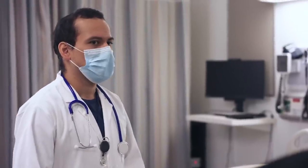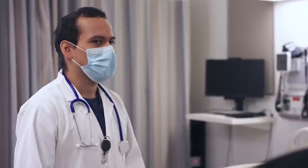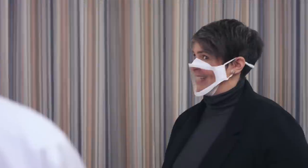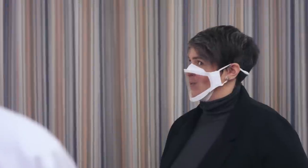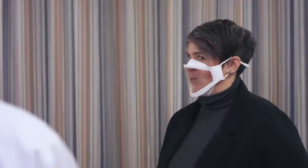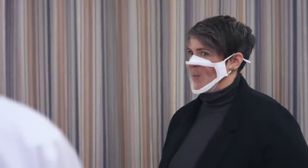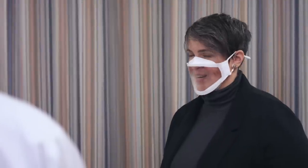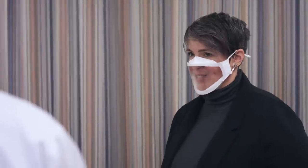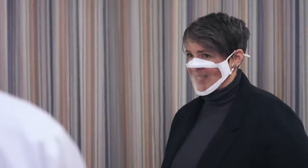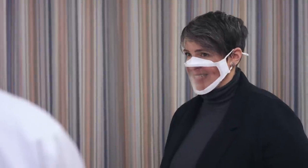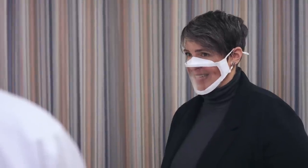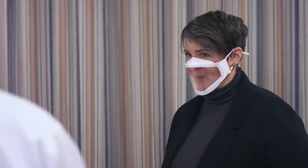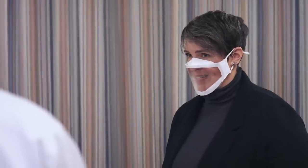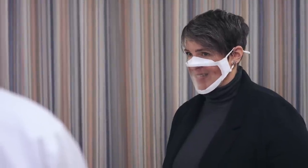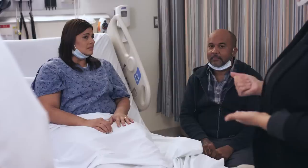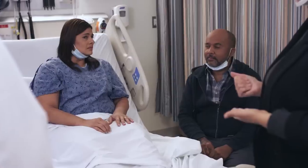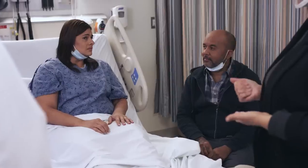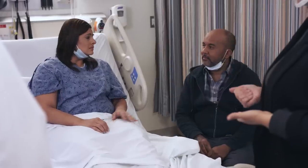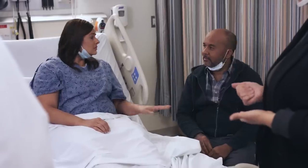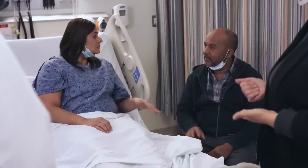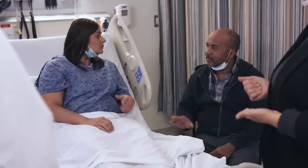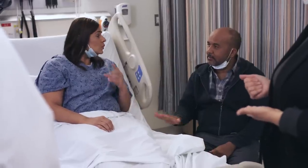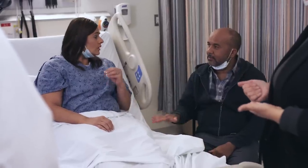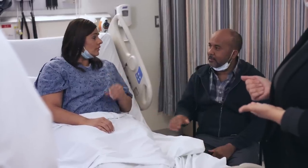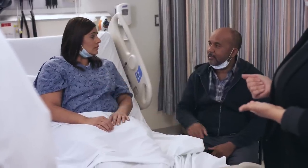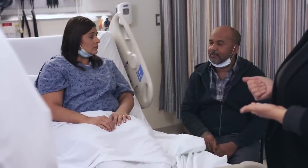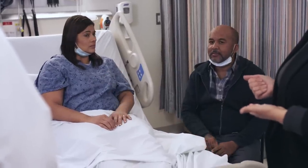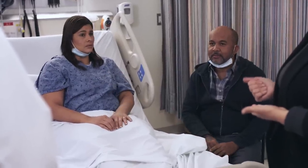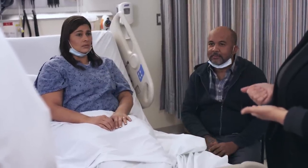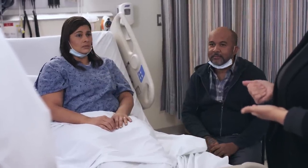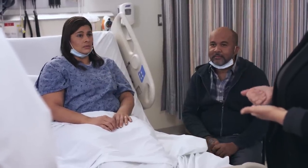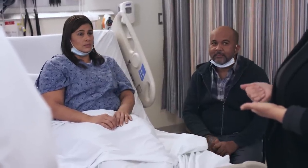I didn’t know that when I took this assignment. I work in ASL and English.